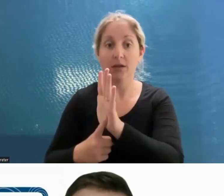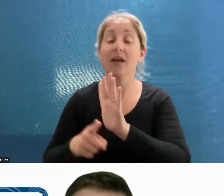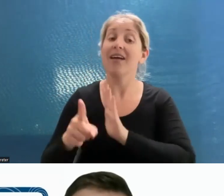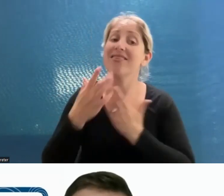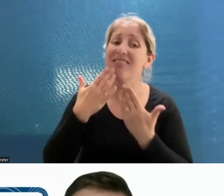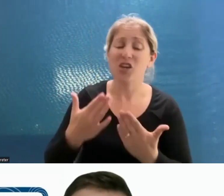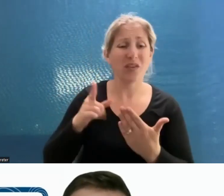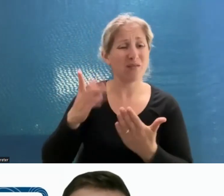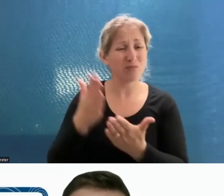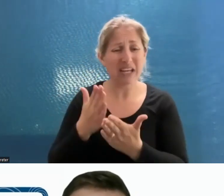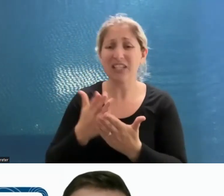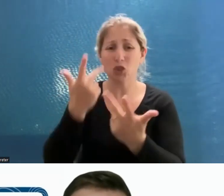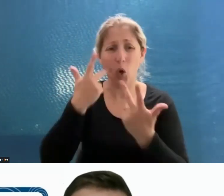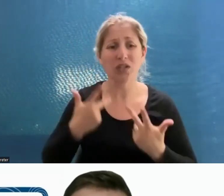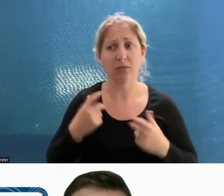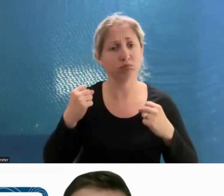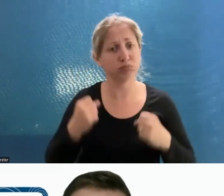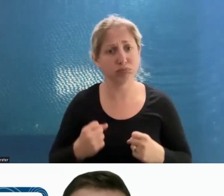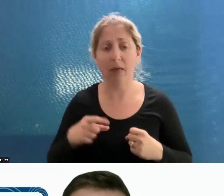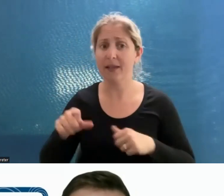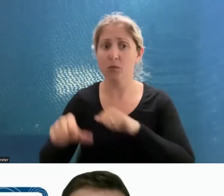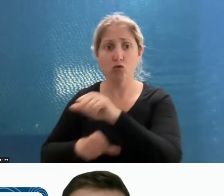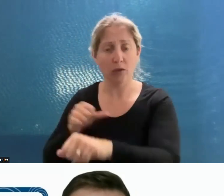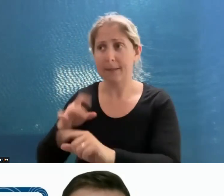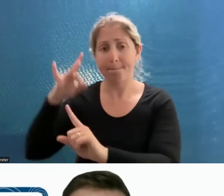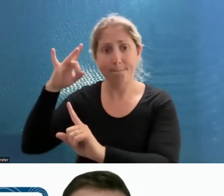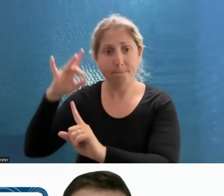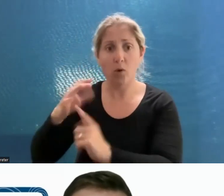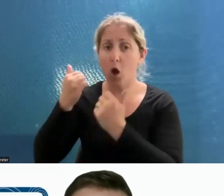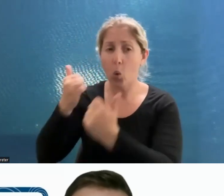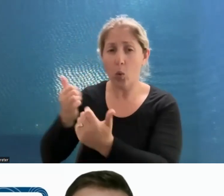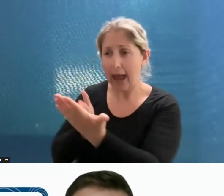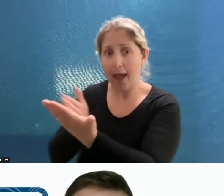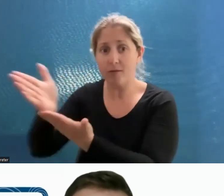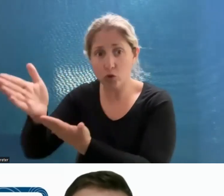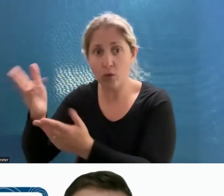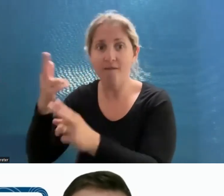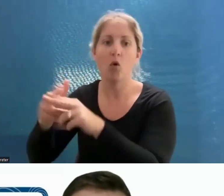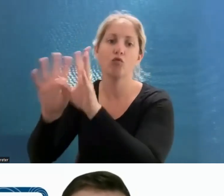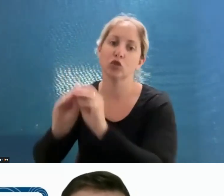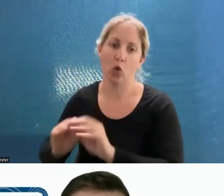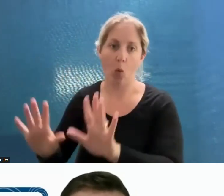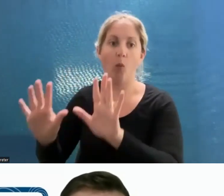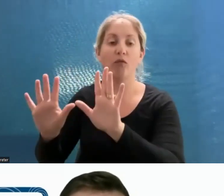of this process as an avenue to resolve matters before the tribunal.